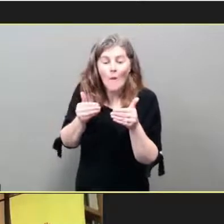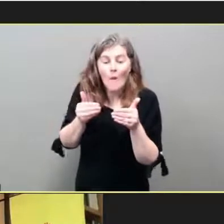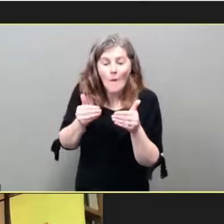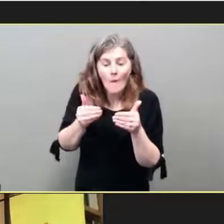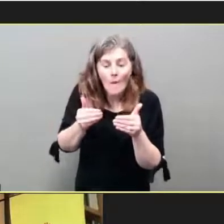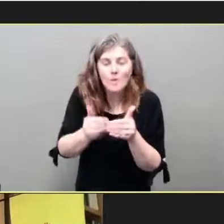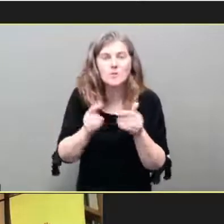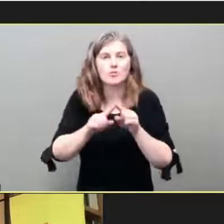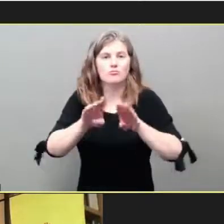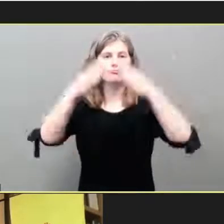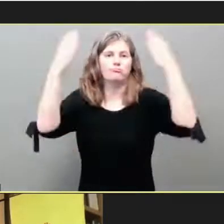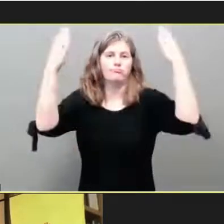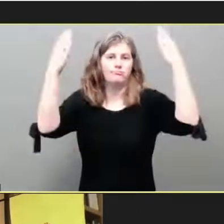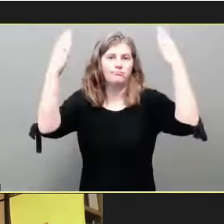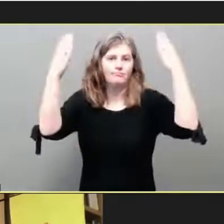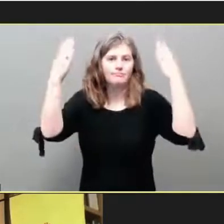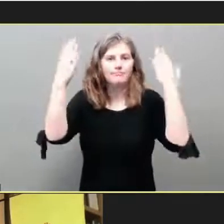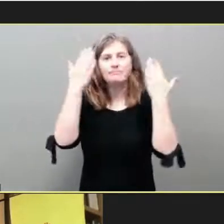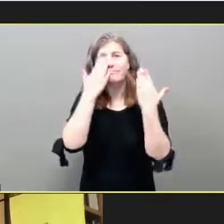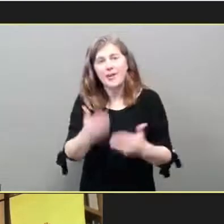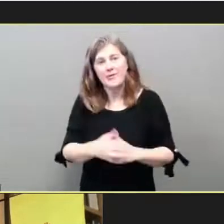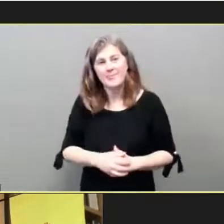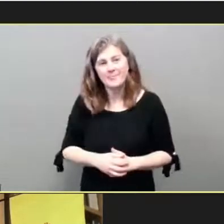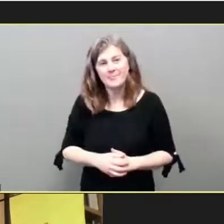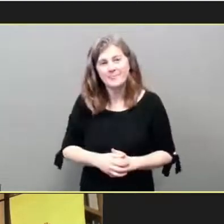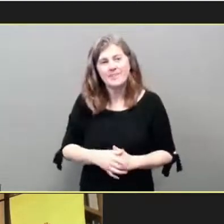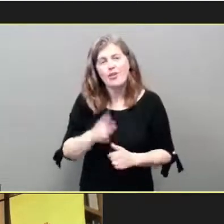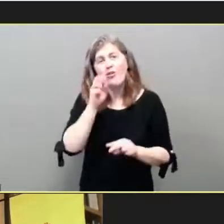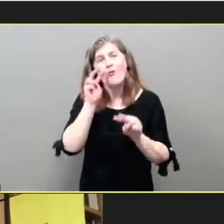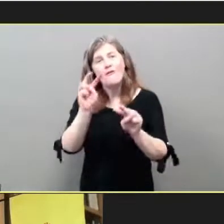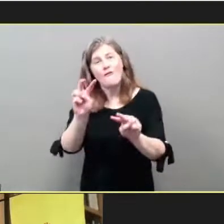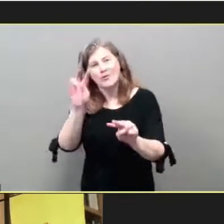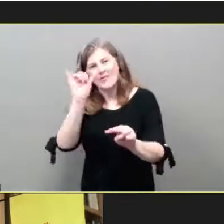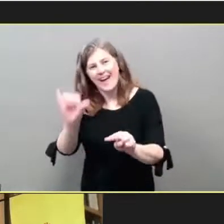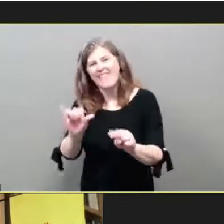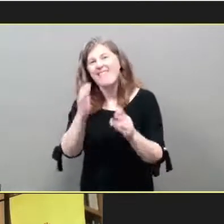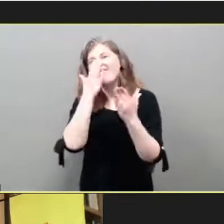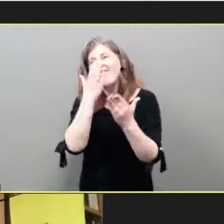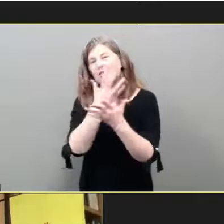are July one. We're all looking forward to that. Thanks very much. Stay safe.